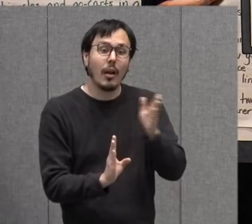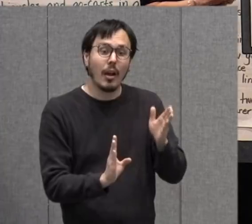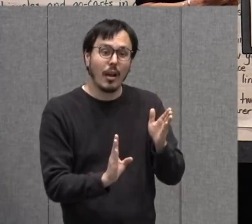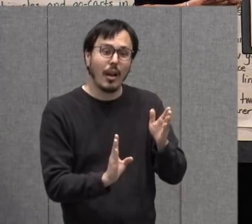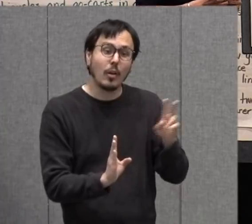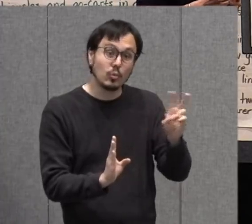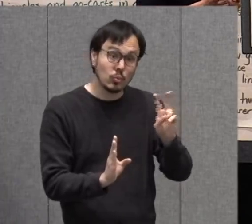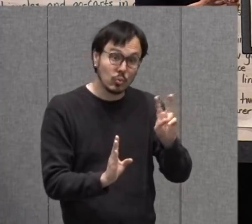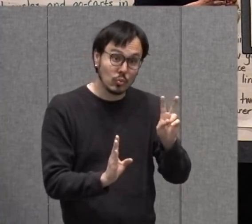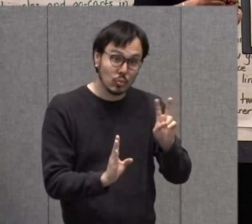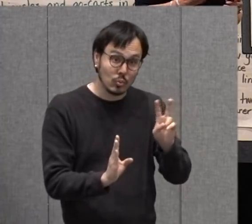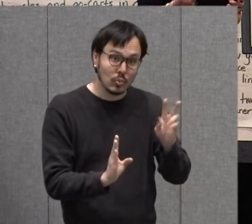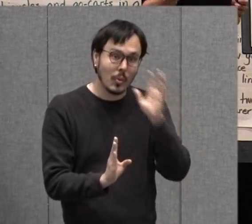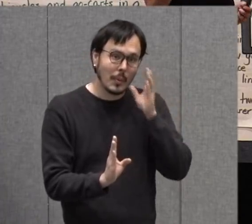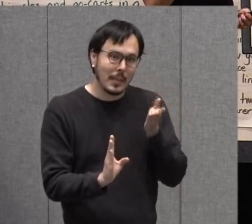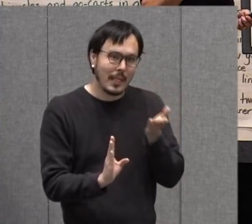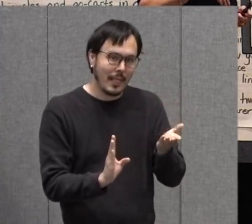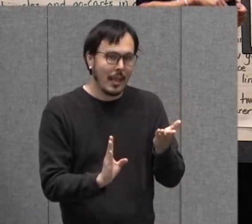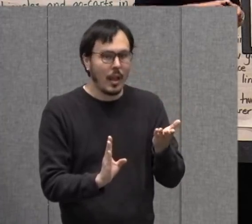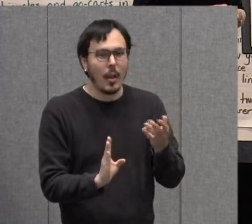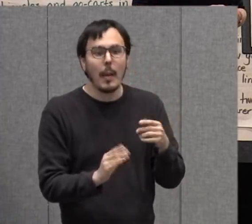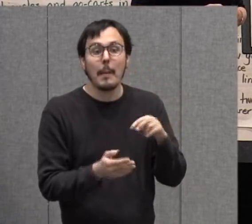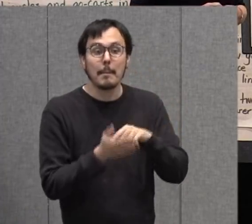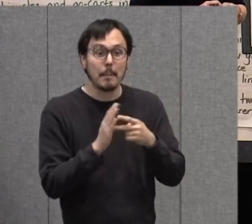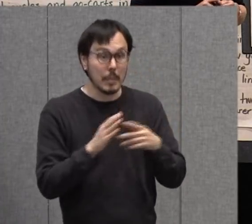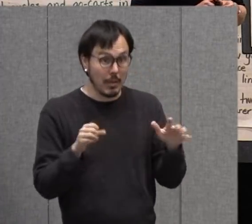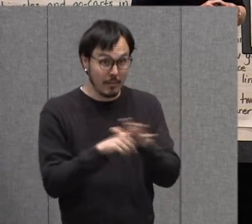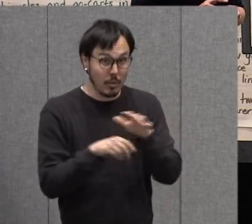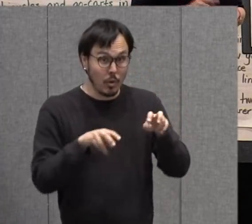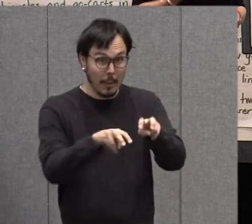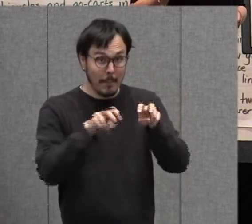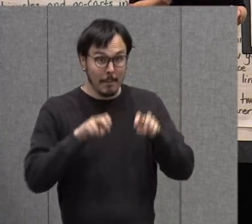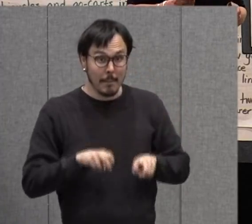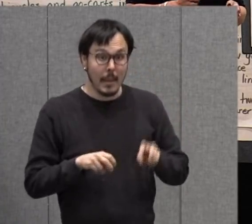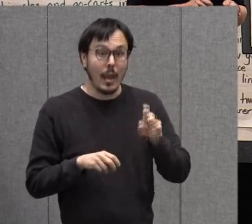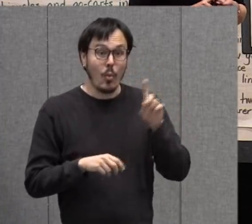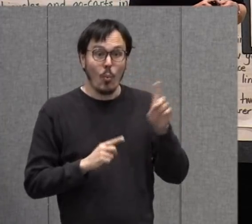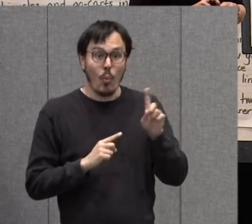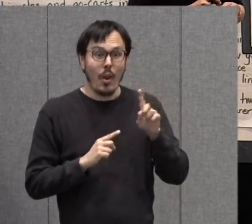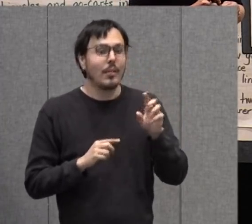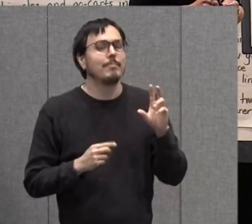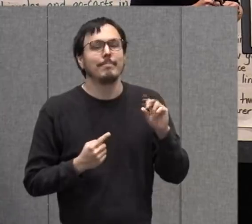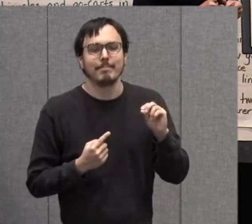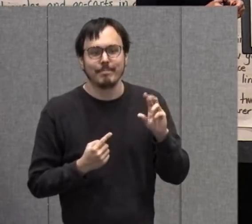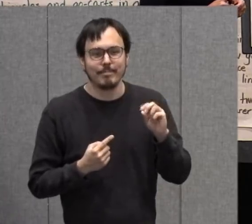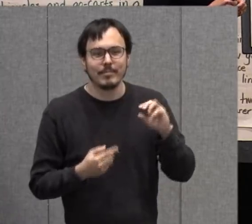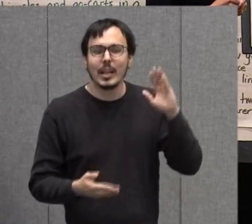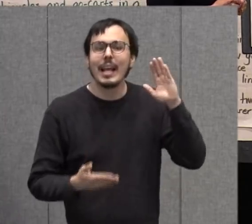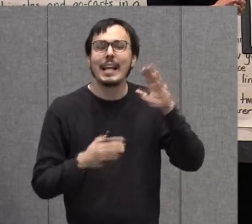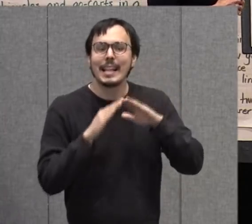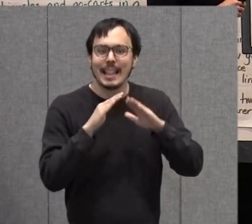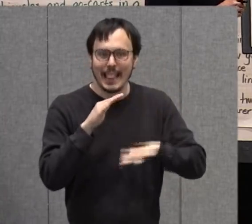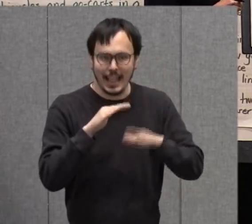Not a full jump of one backward because one third is smaller, it's less than one.